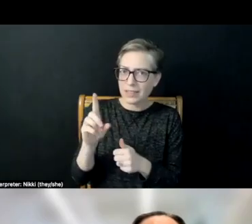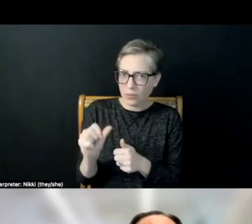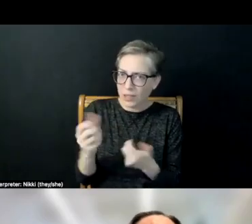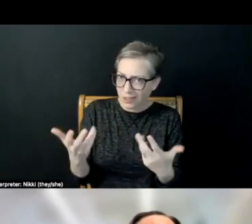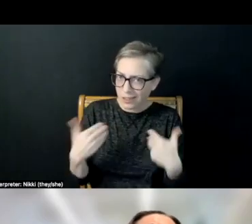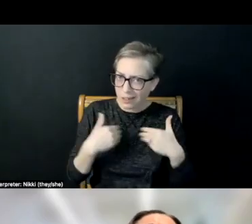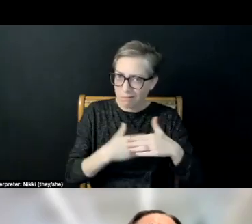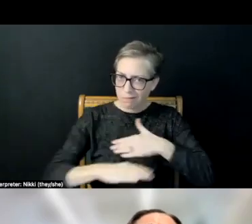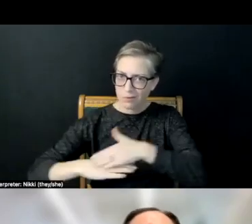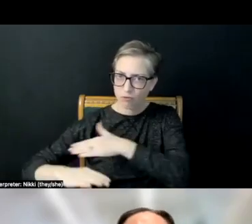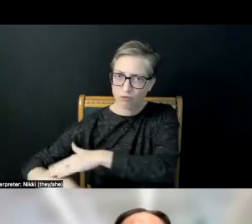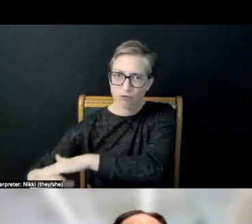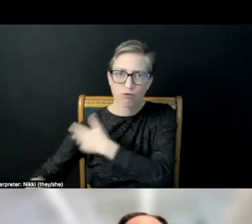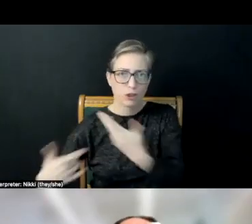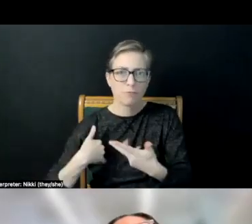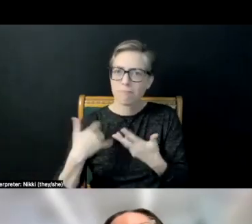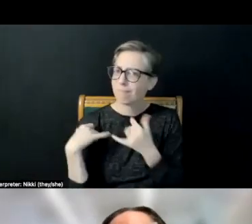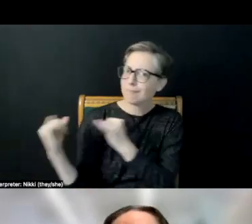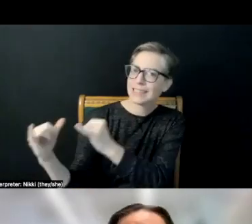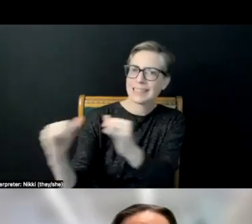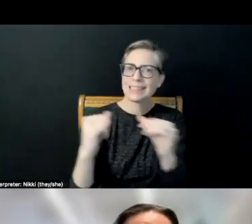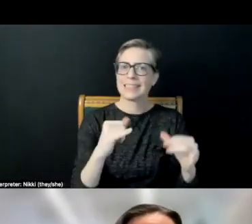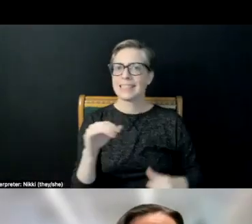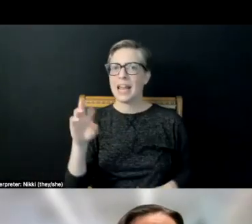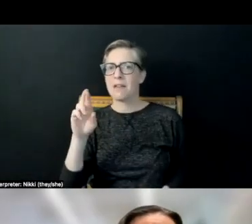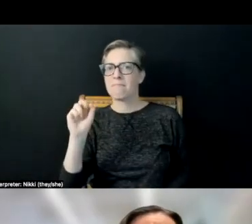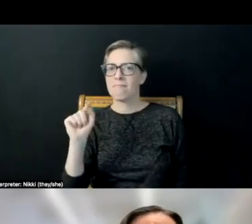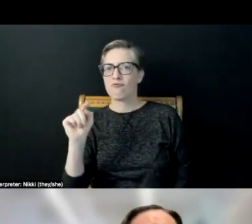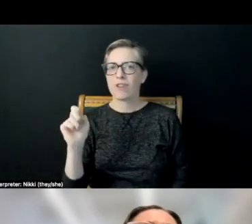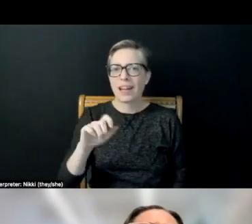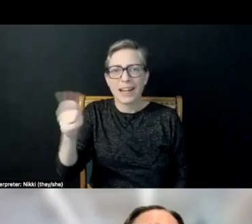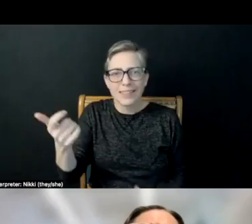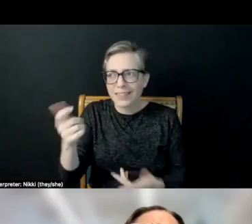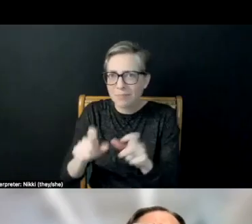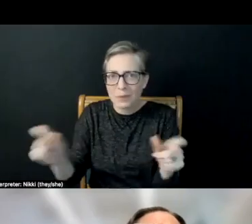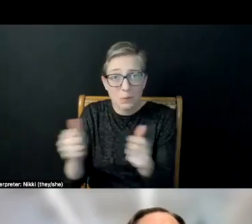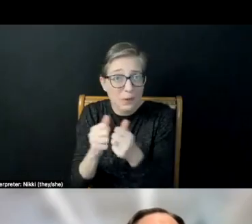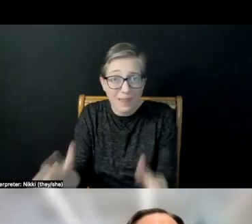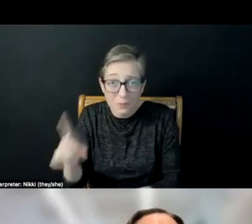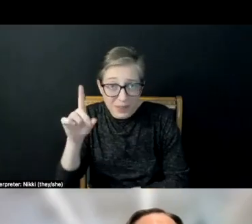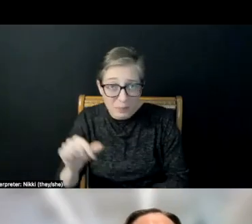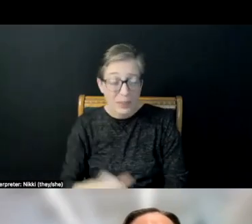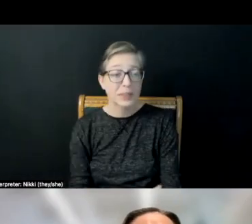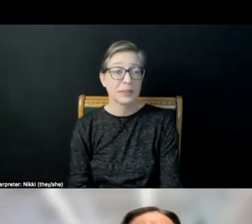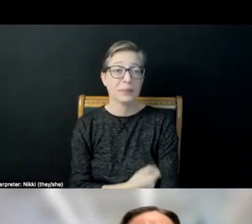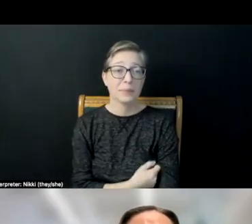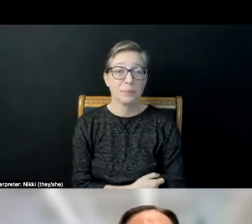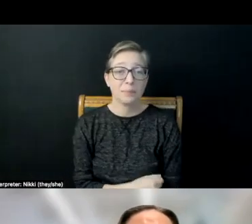This one, I think is especially pertinent for this audience today. Women with intellectual and developmental disabilities,